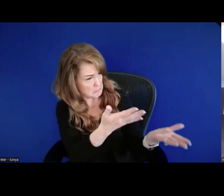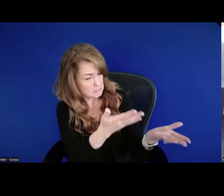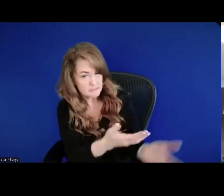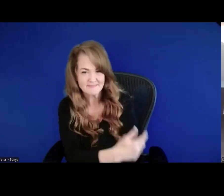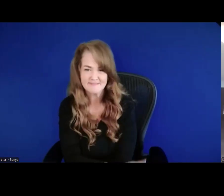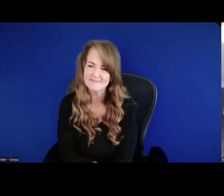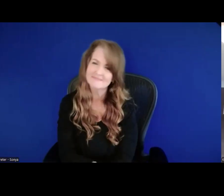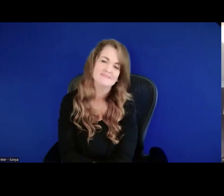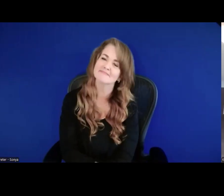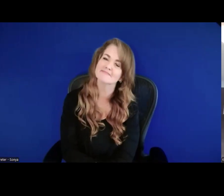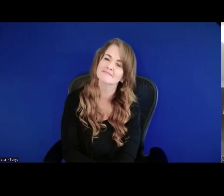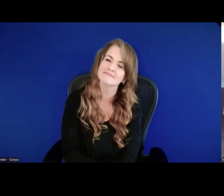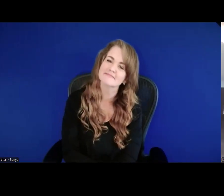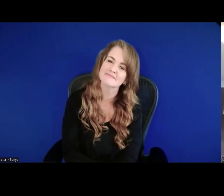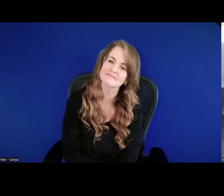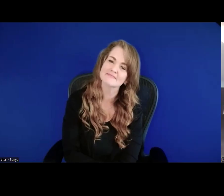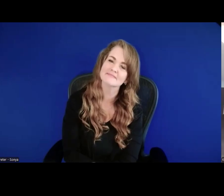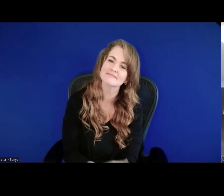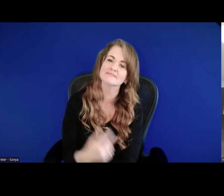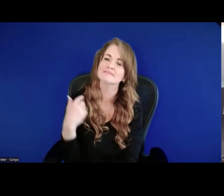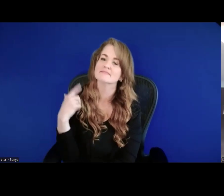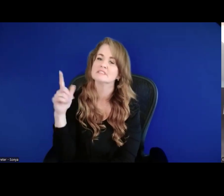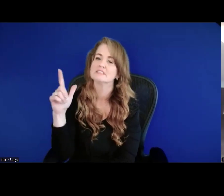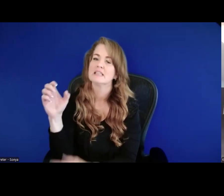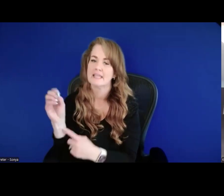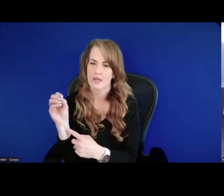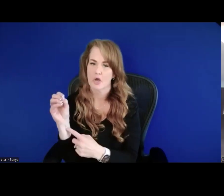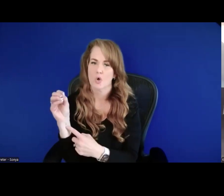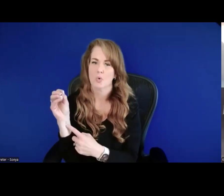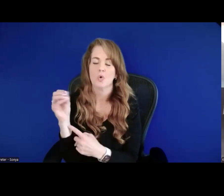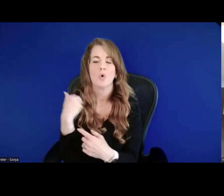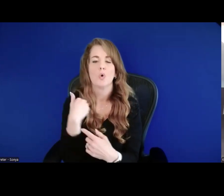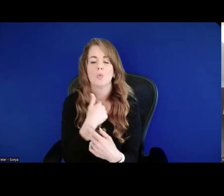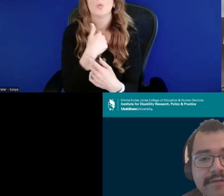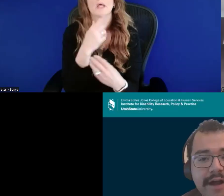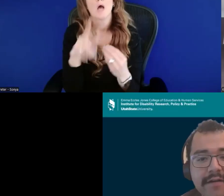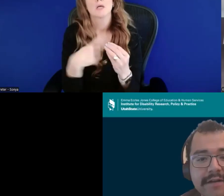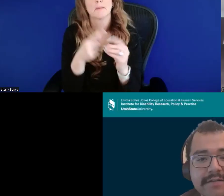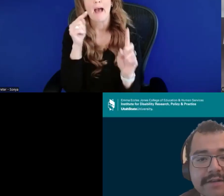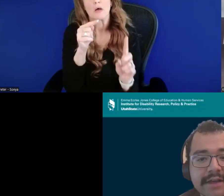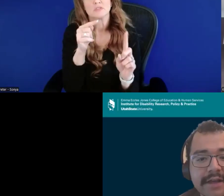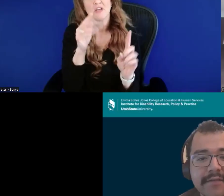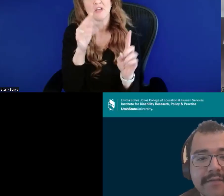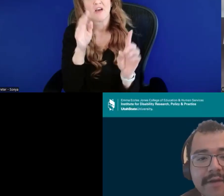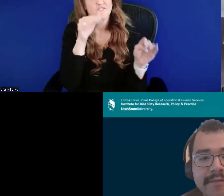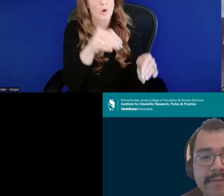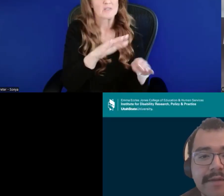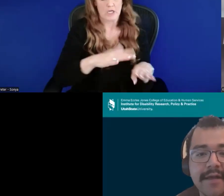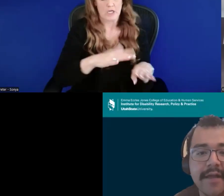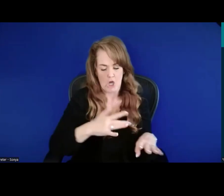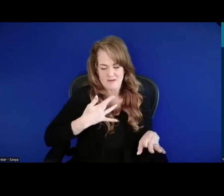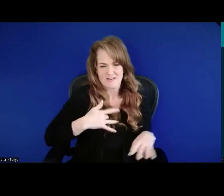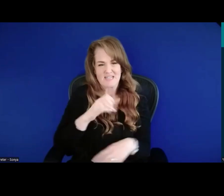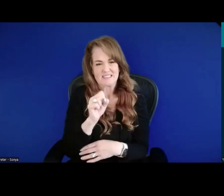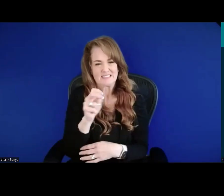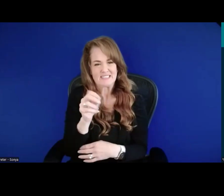Leo Vasquez: Yeah, we talked a lot about maybe focusing on more of the sensory route and seeing if maybe the client is having